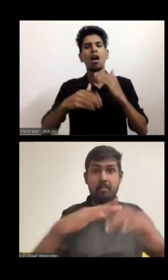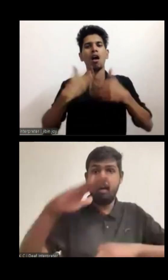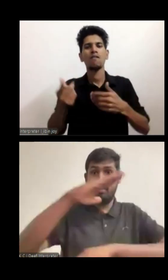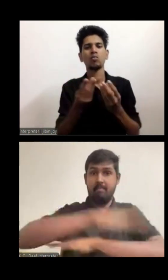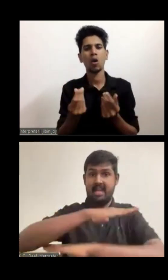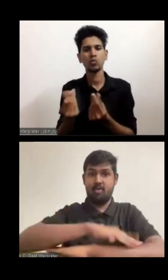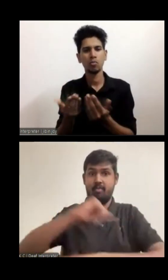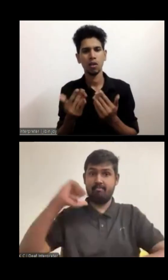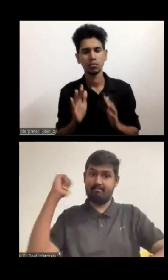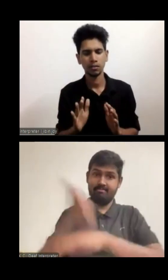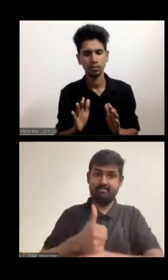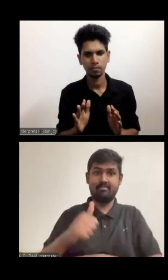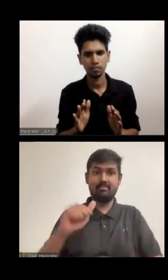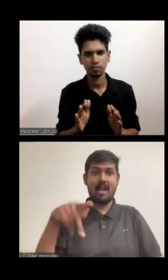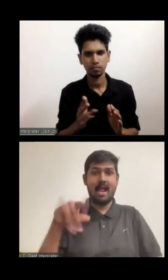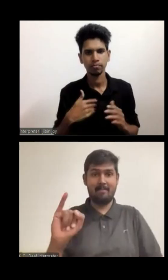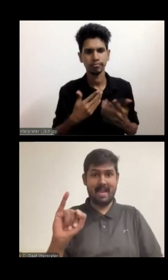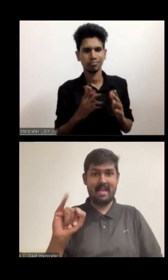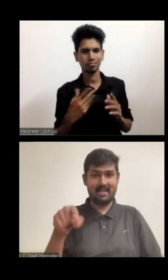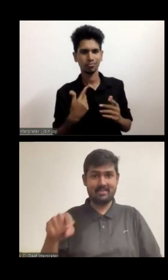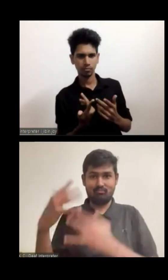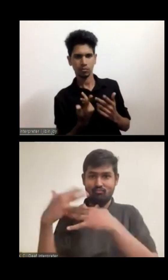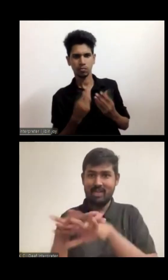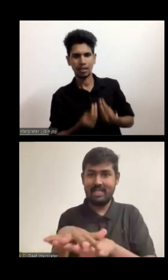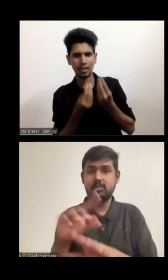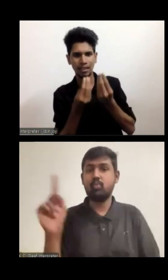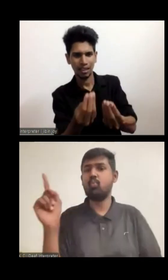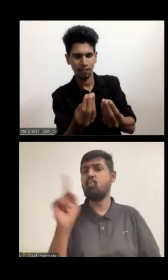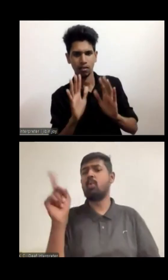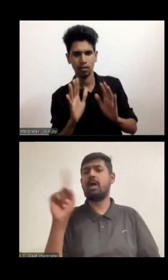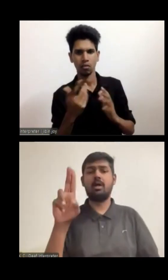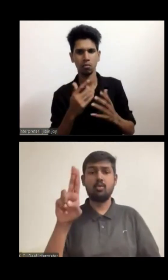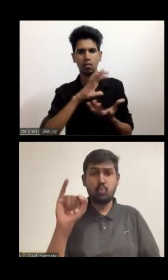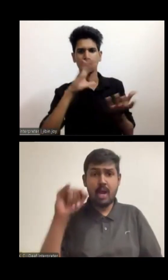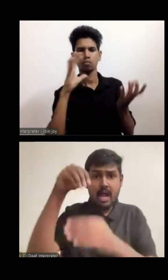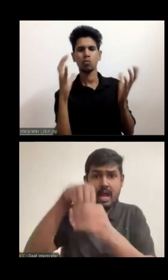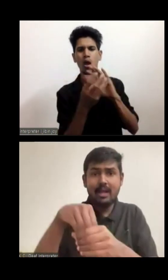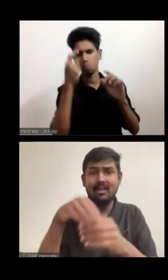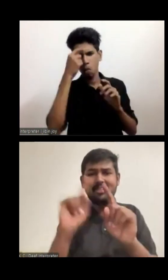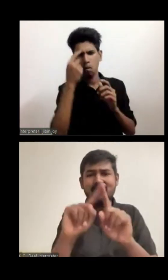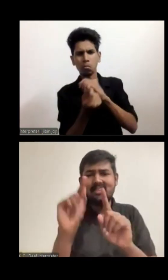is something that is also a global solution, so if if we integrate with different marketplaces, the